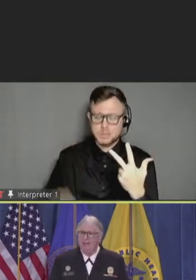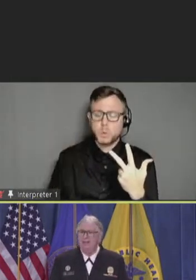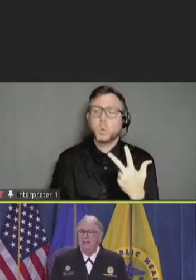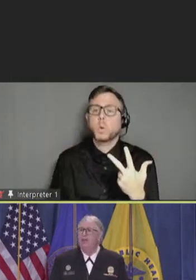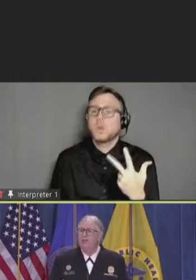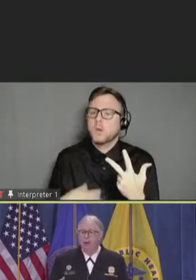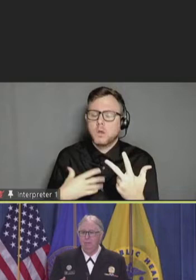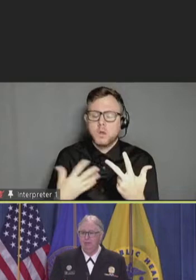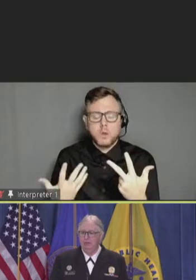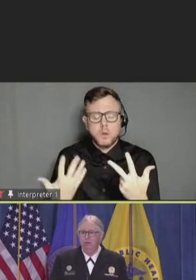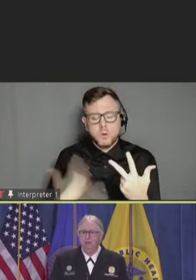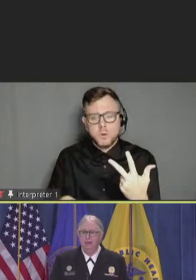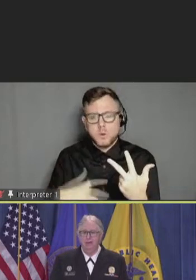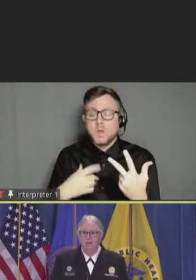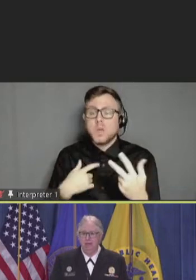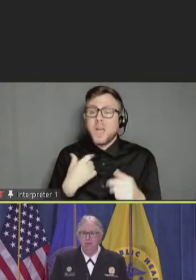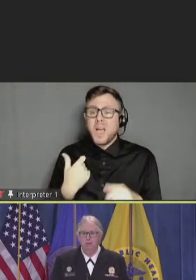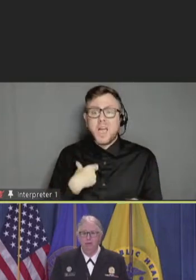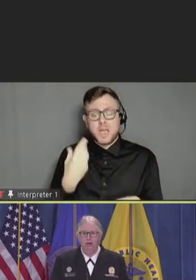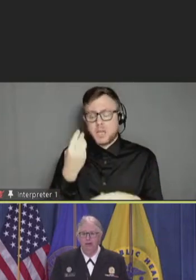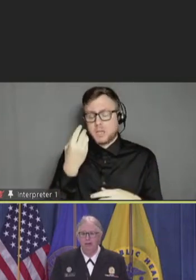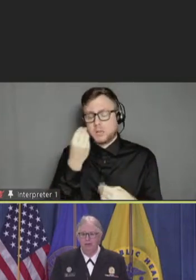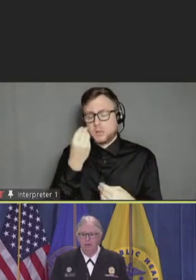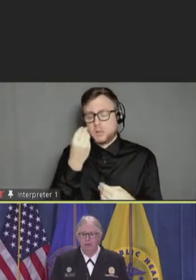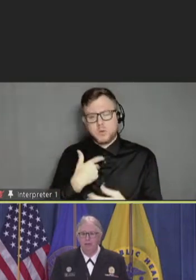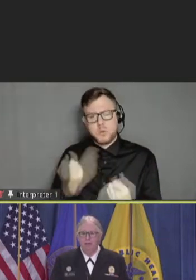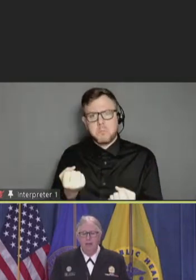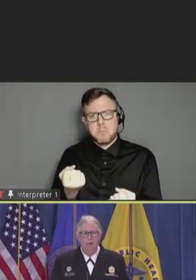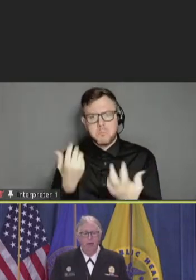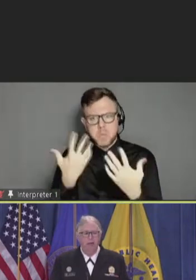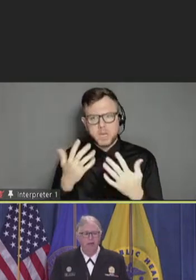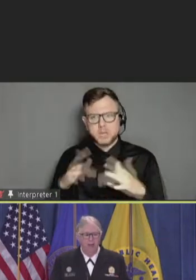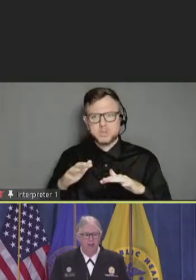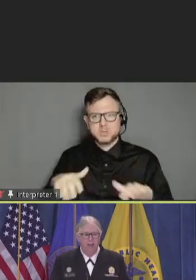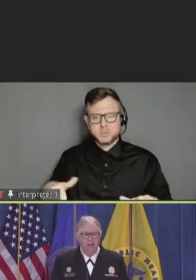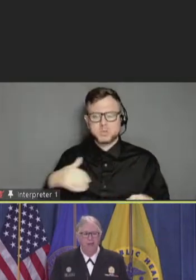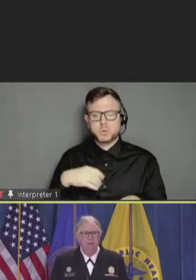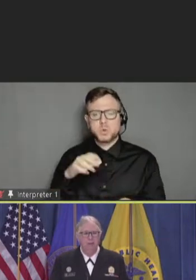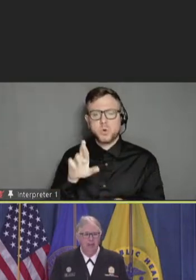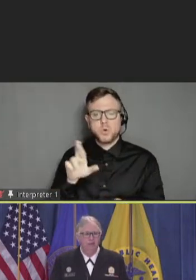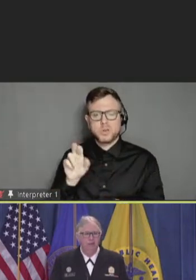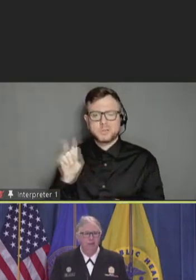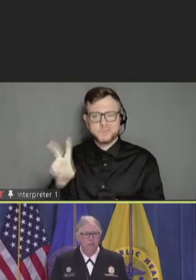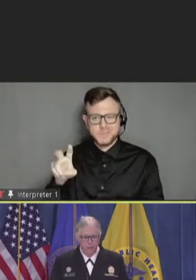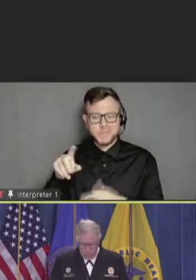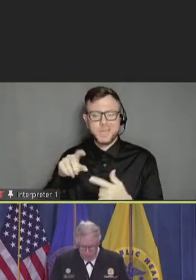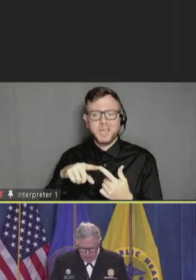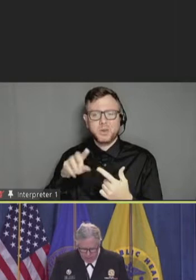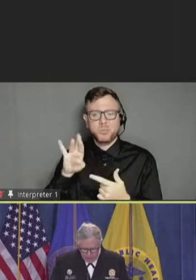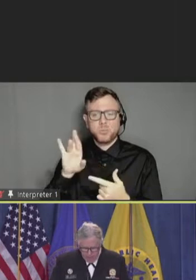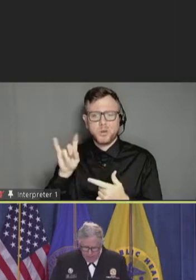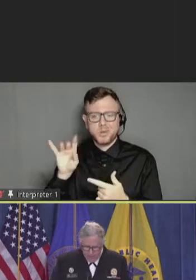Can't tell you how many children I took care of with RSV and bronchiolitis in pediatrics over 40 years.